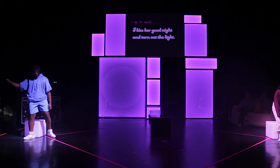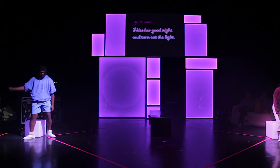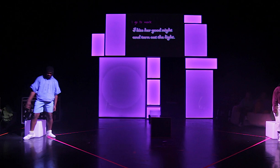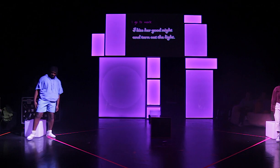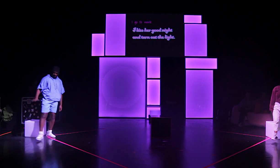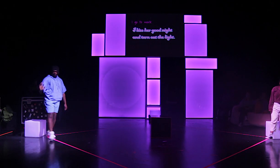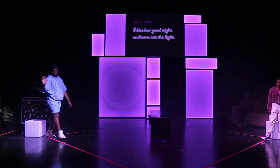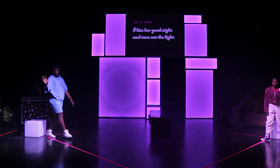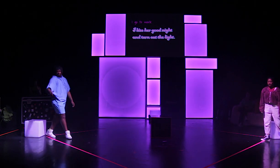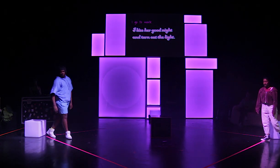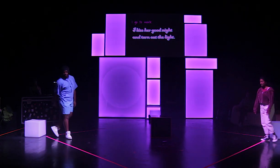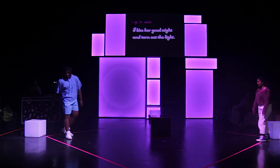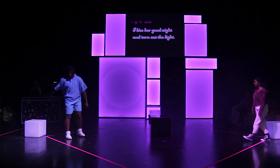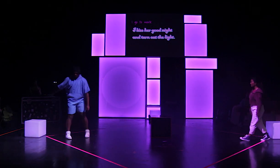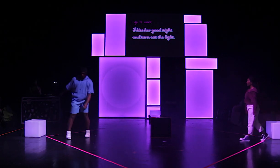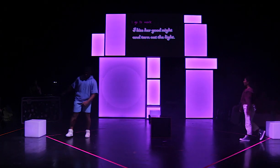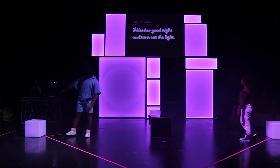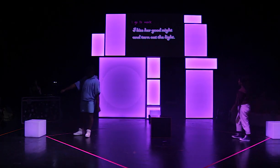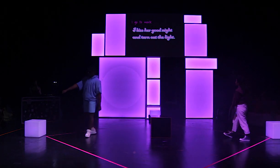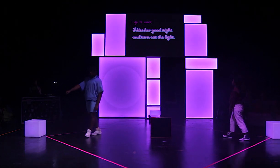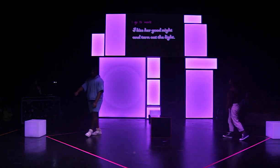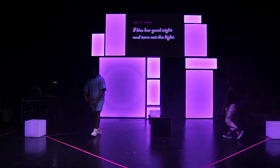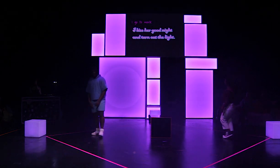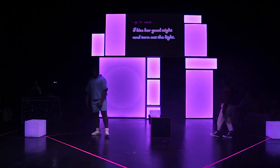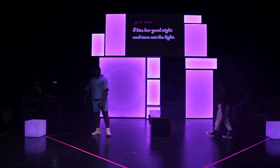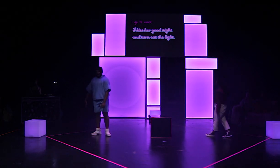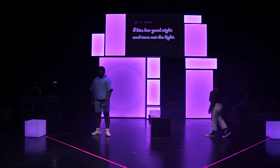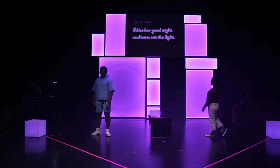[ # GRACE SINGS OVER THE ELECTRONIC MUSIC ]